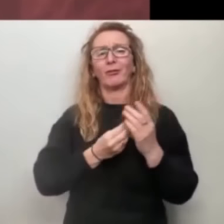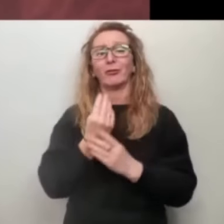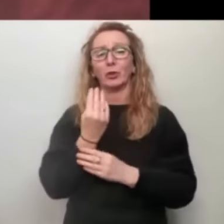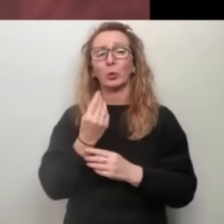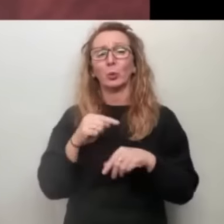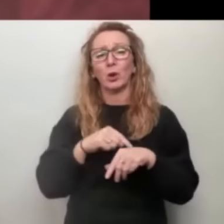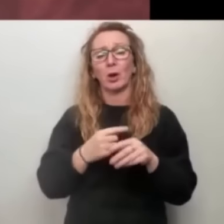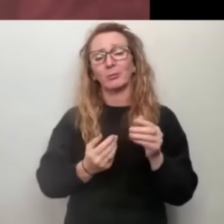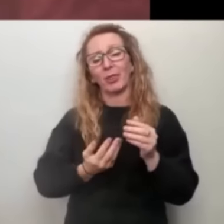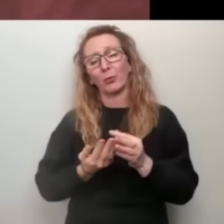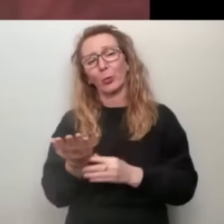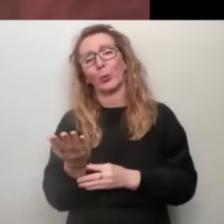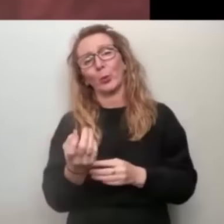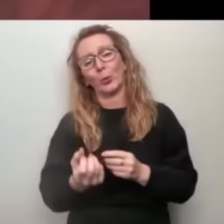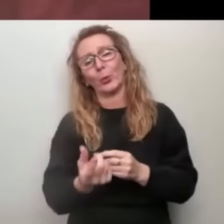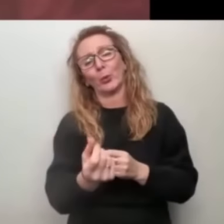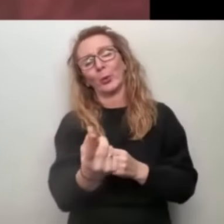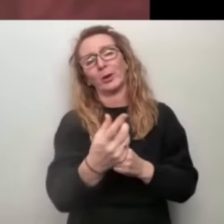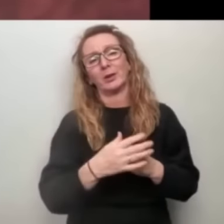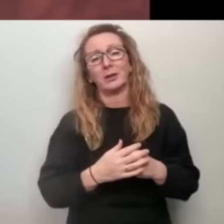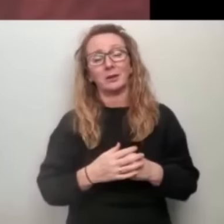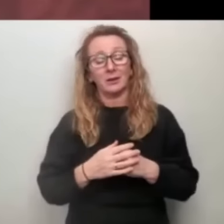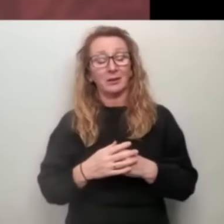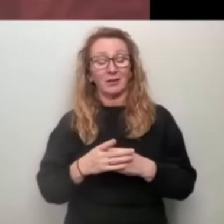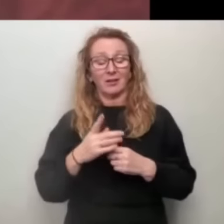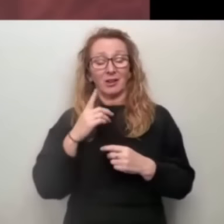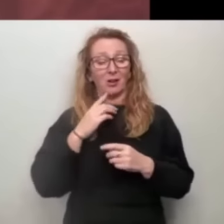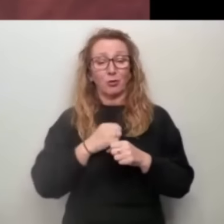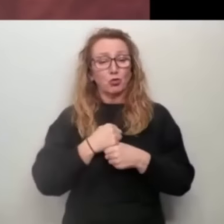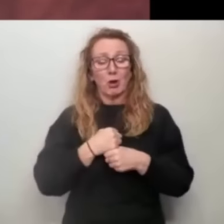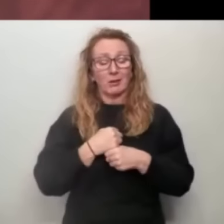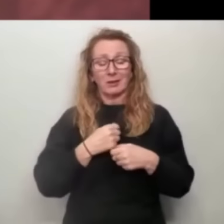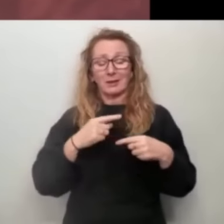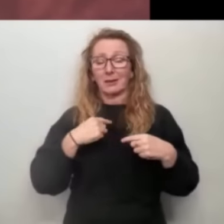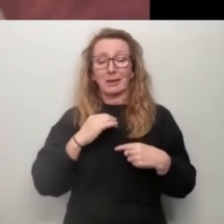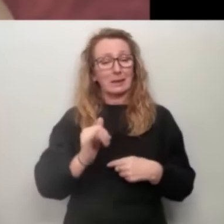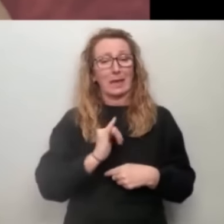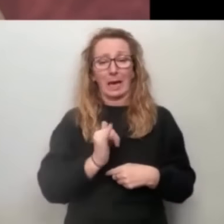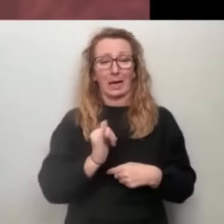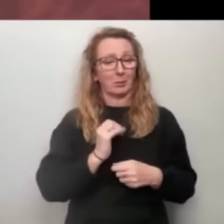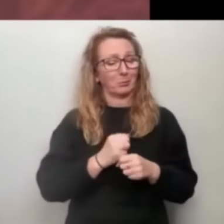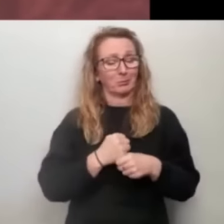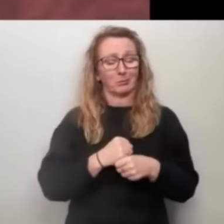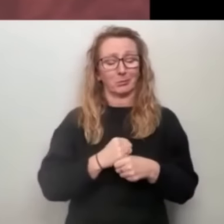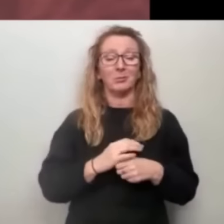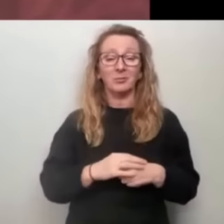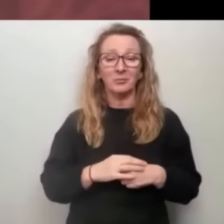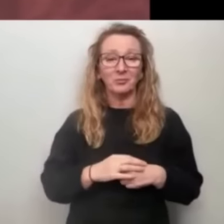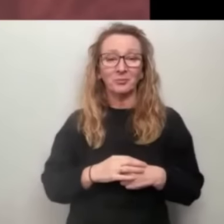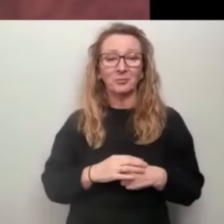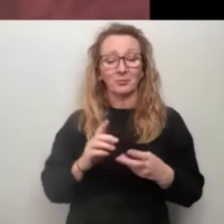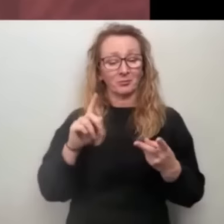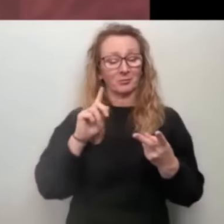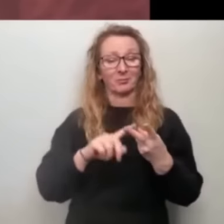It must be as frustrating for you as it is for me. And then the second thing I'd like to say is I'd really like